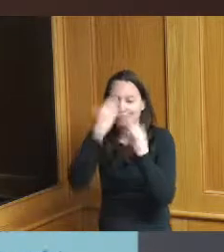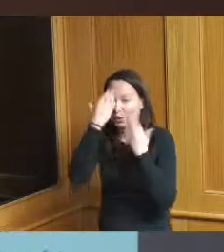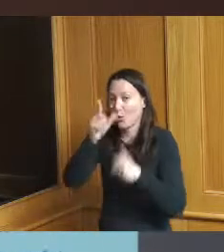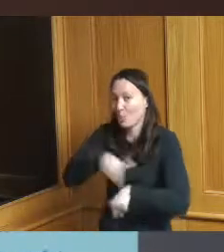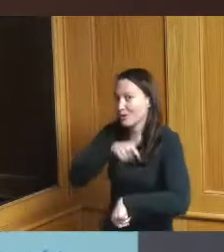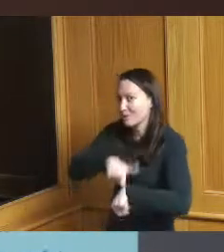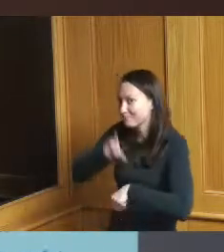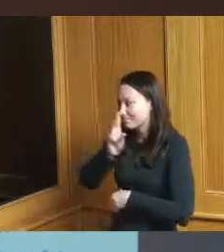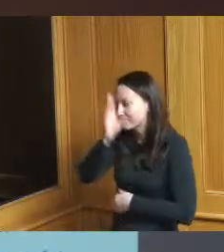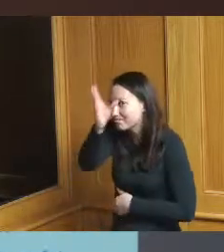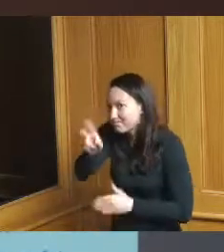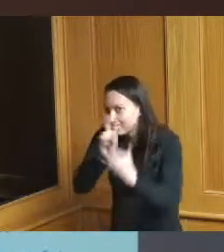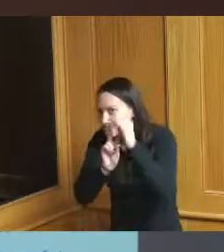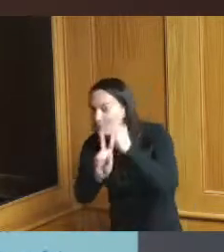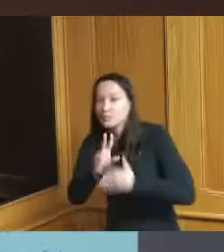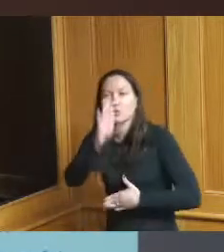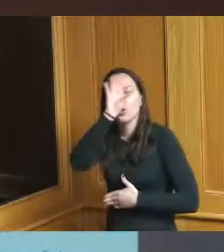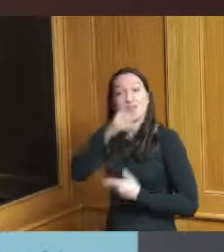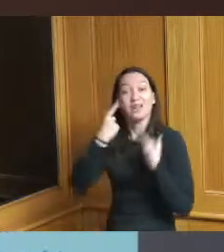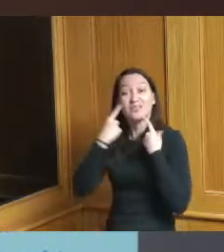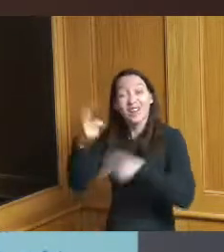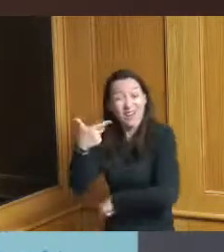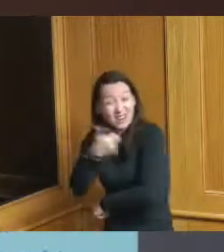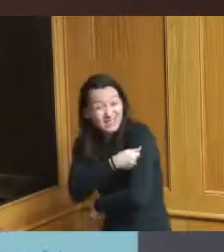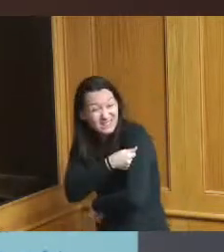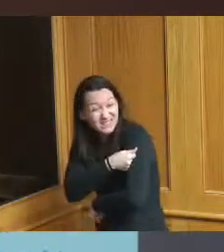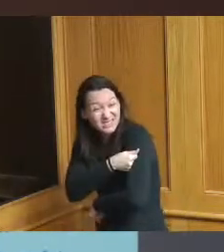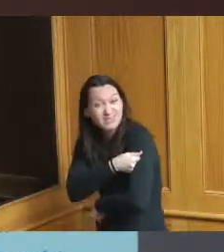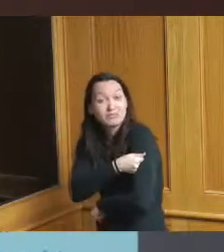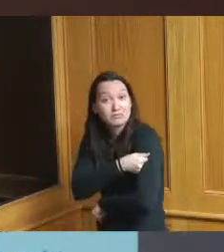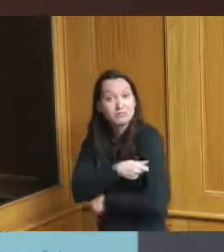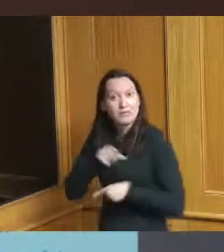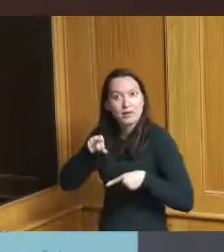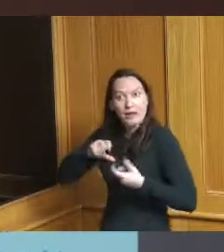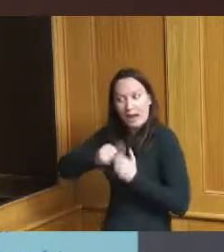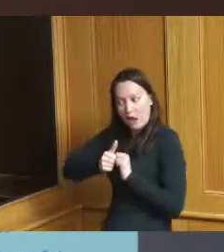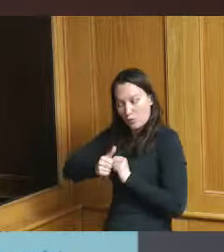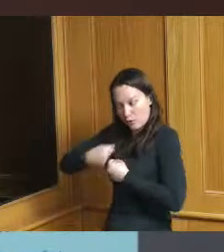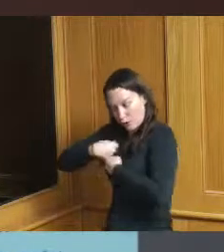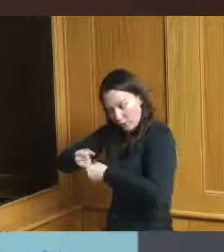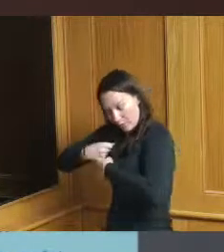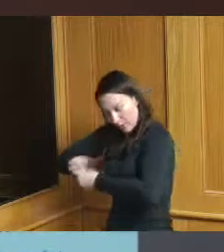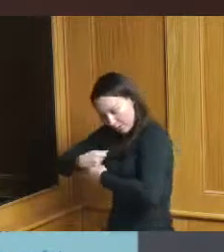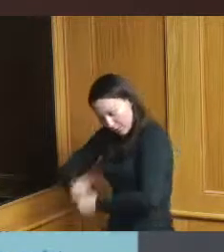but we know the efficacy of vaccines that produce the way that this one was so how do we get people